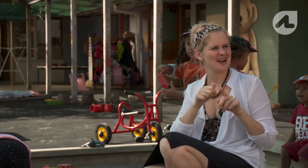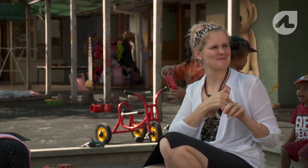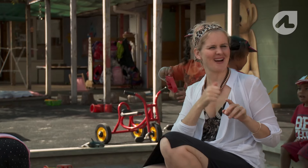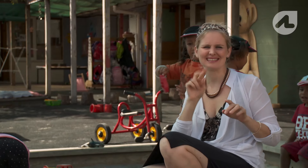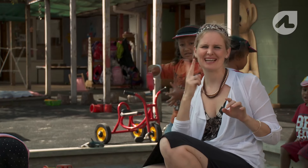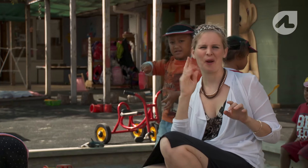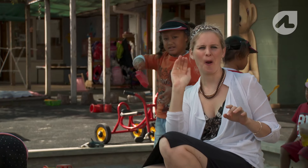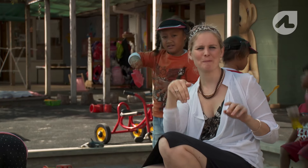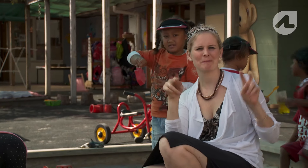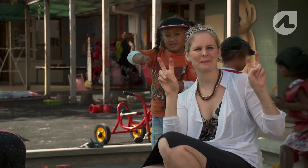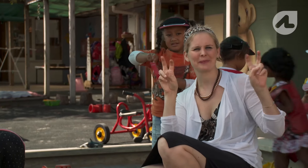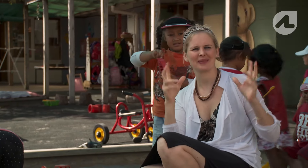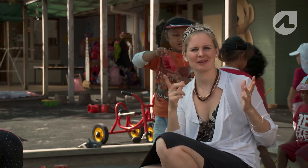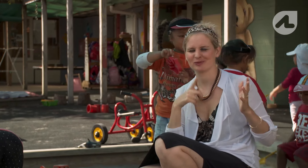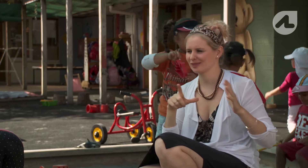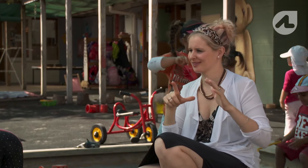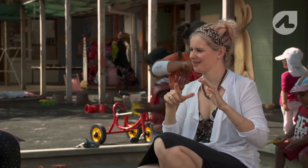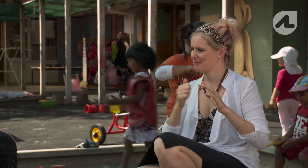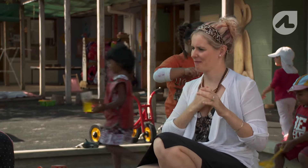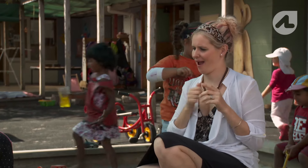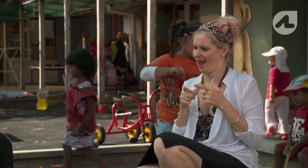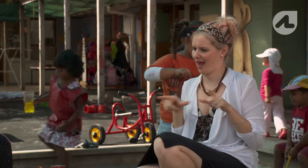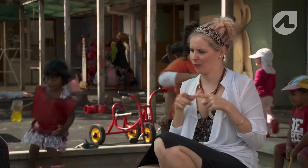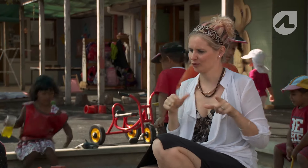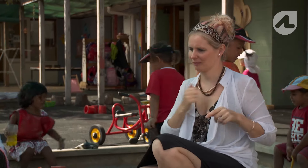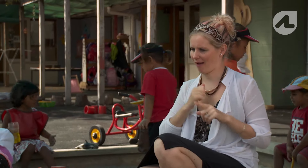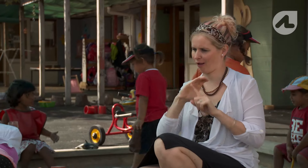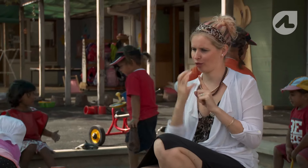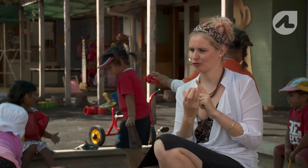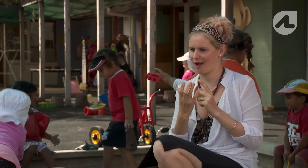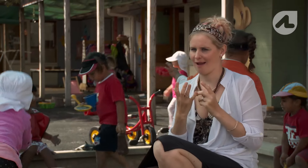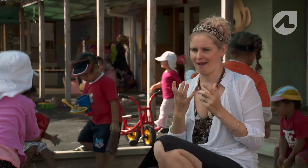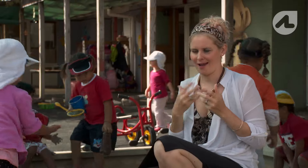It's like a second home, because it uses my language and my culture,